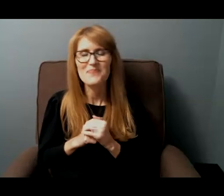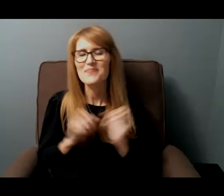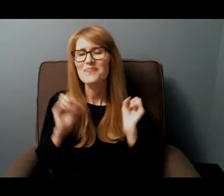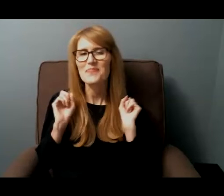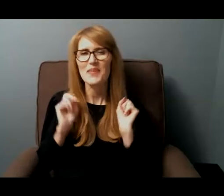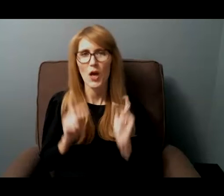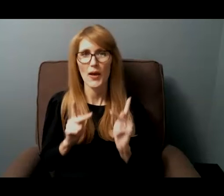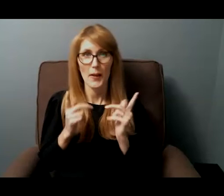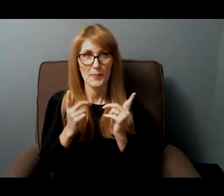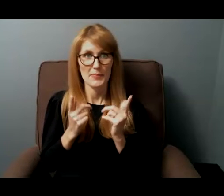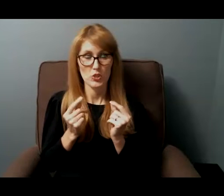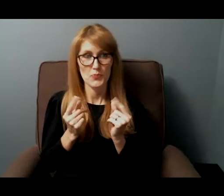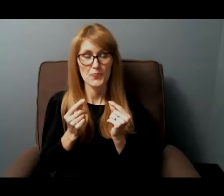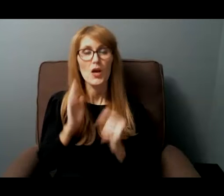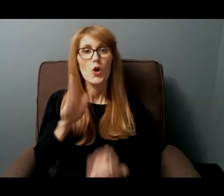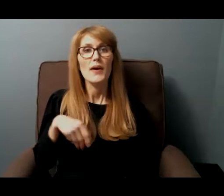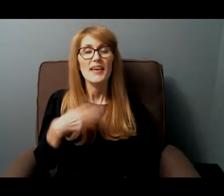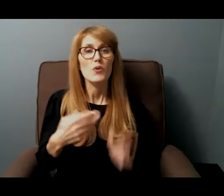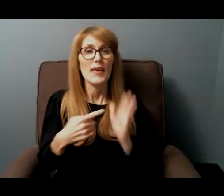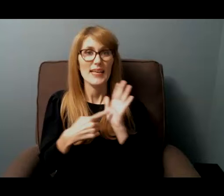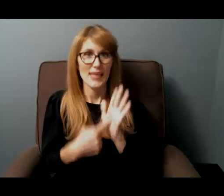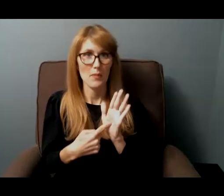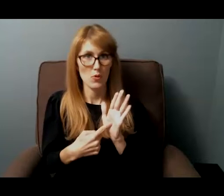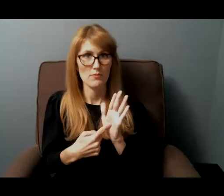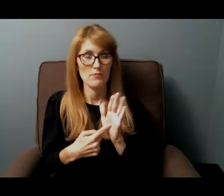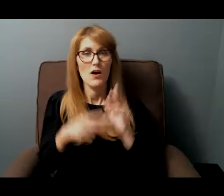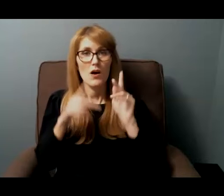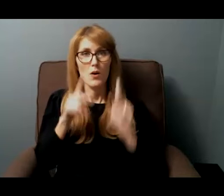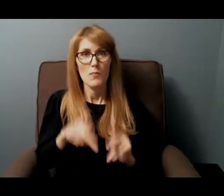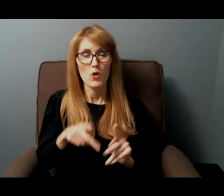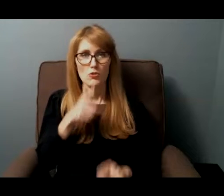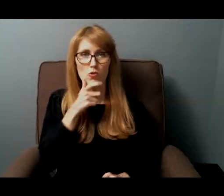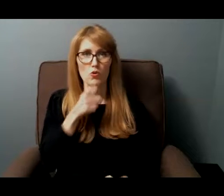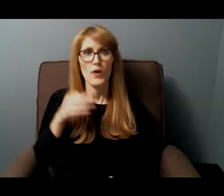to look at an example of a person who example person who is eligible for SSDI and Medicare,